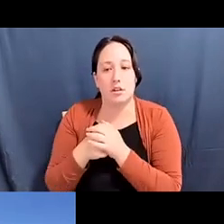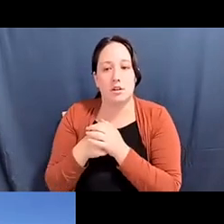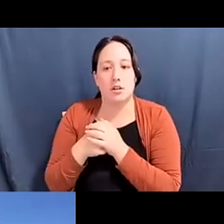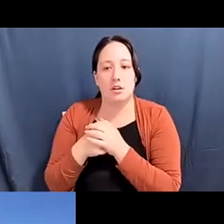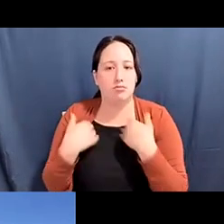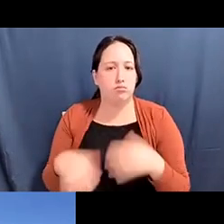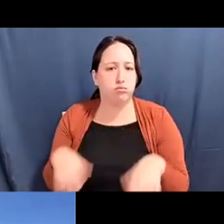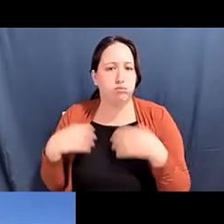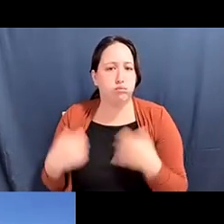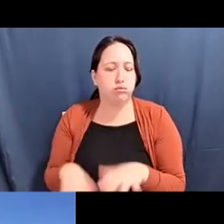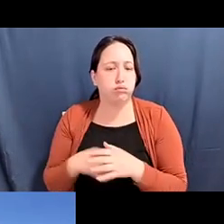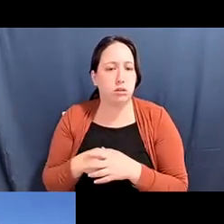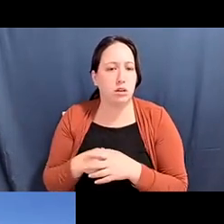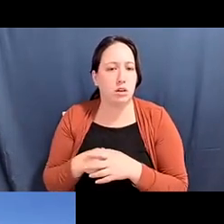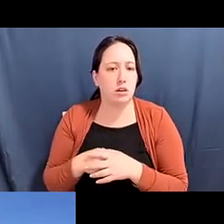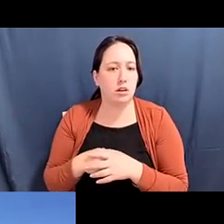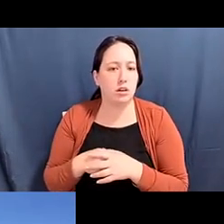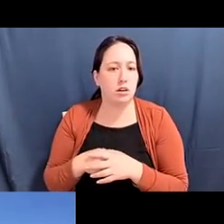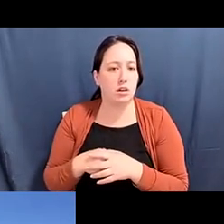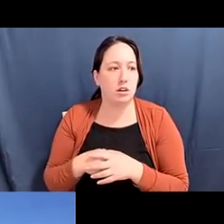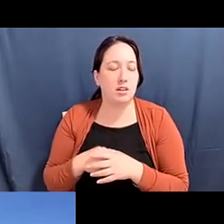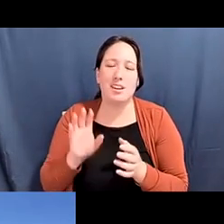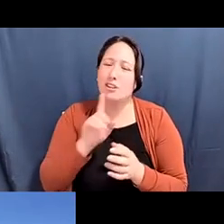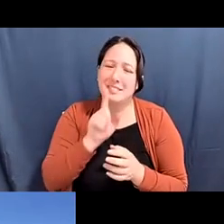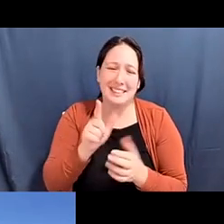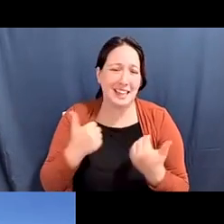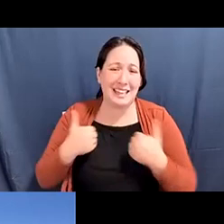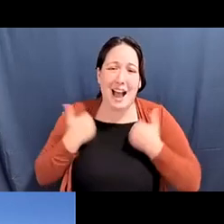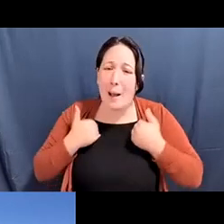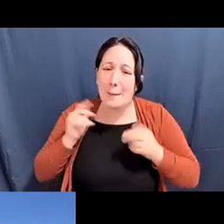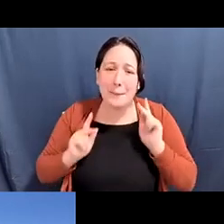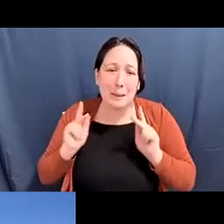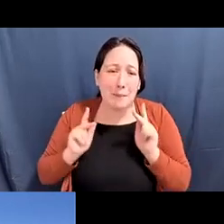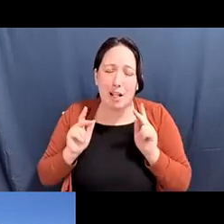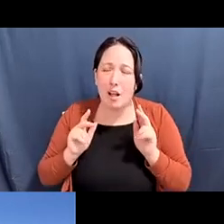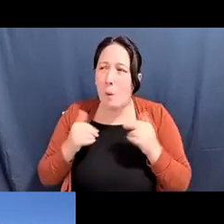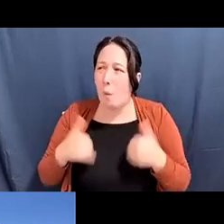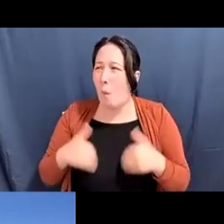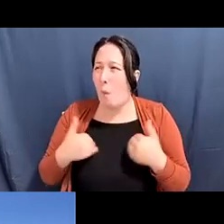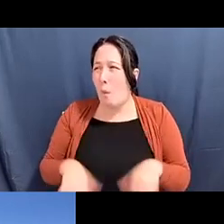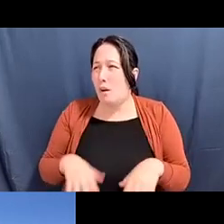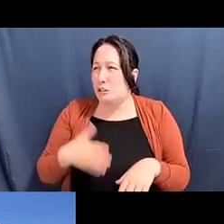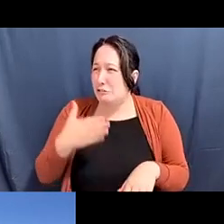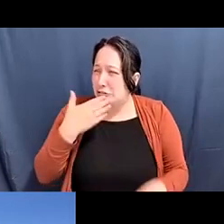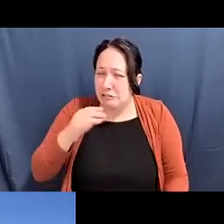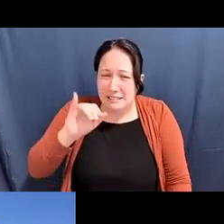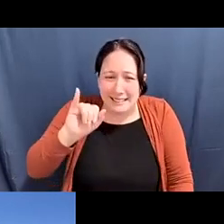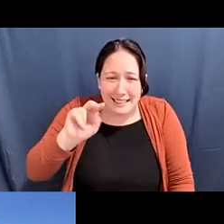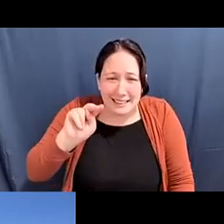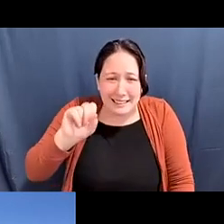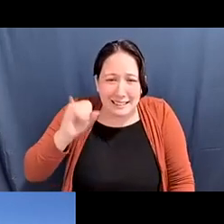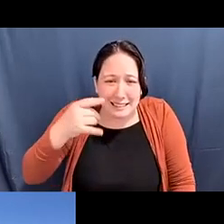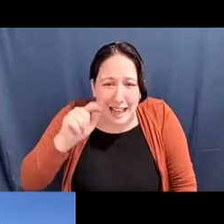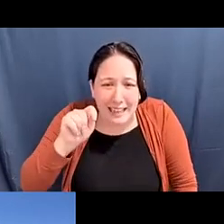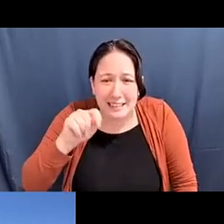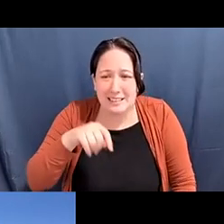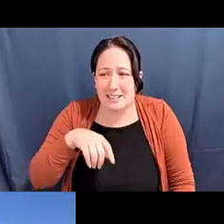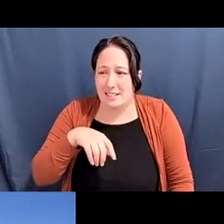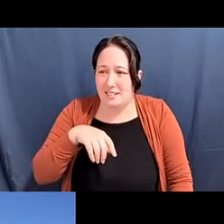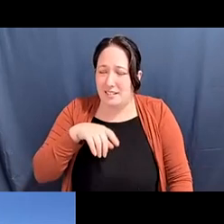Katherine Lee: you know, youth have... they have incredible insights and visions for the future, but in doing campus organizing I've also realized that